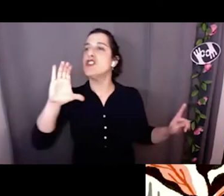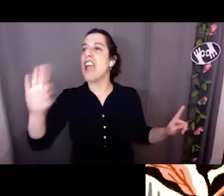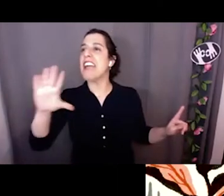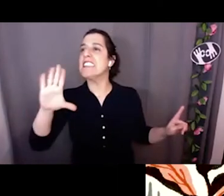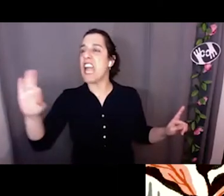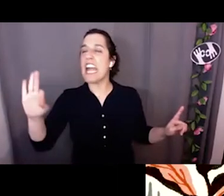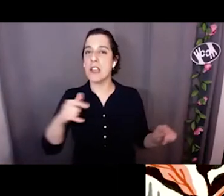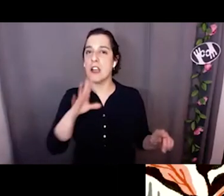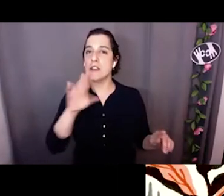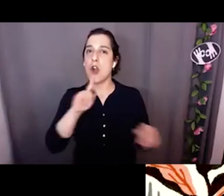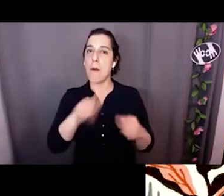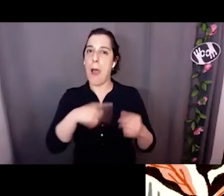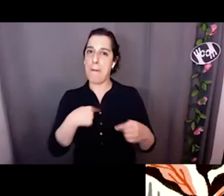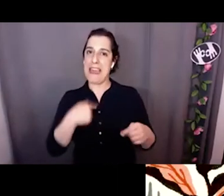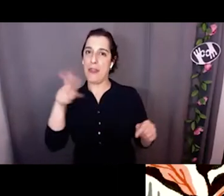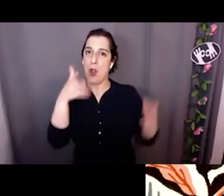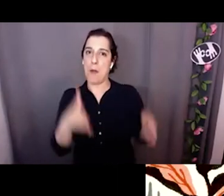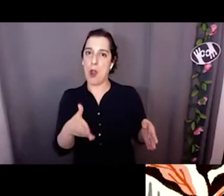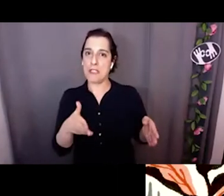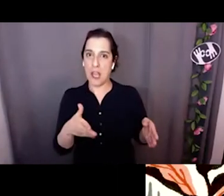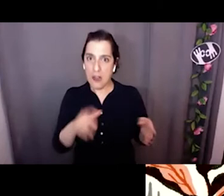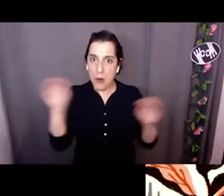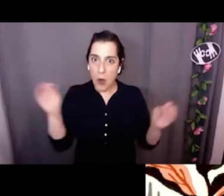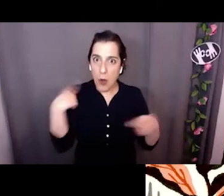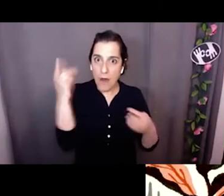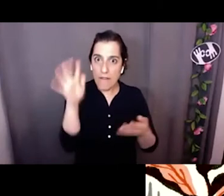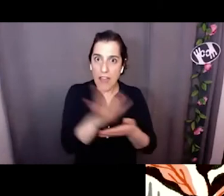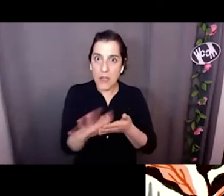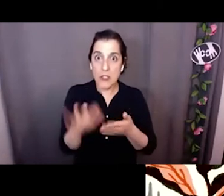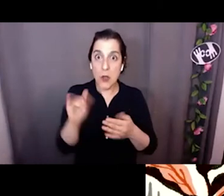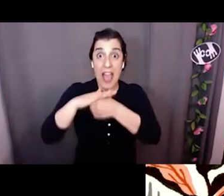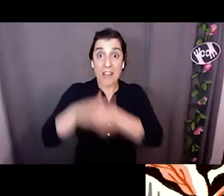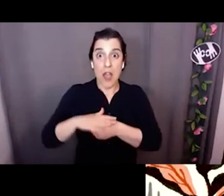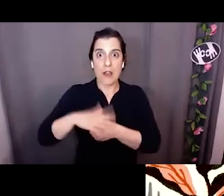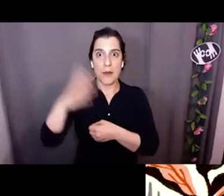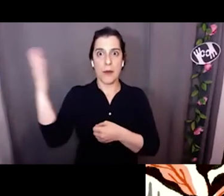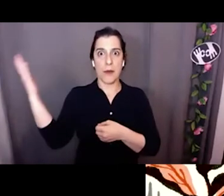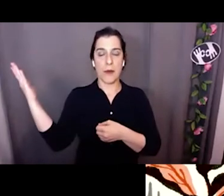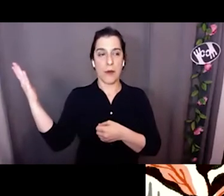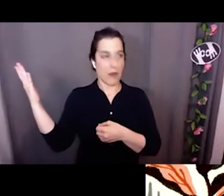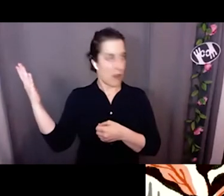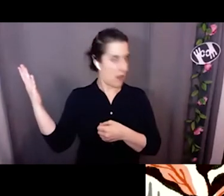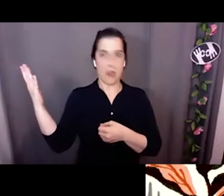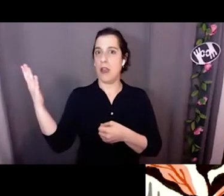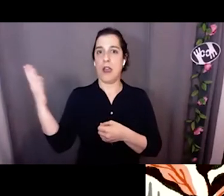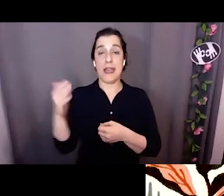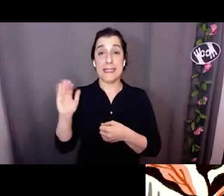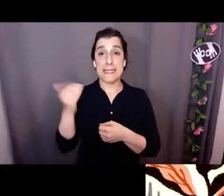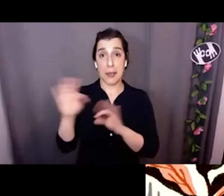And so, you know, it sounds Pat, but I think that this is a time to reflect on the things that we want for